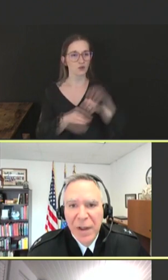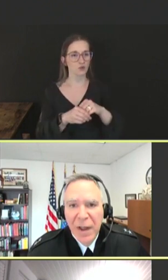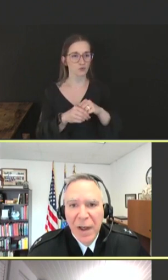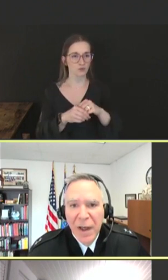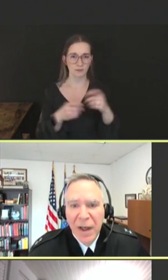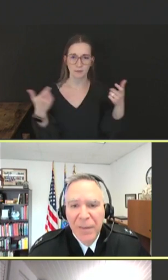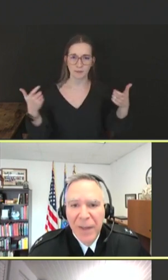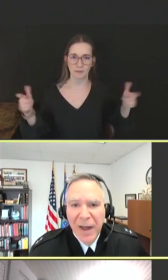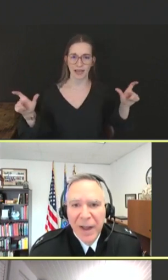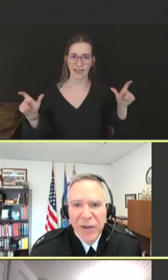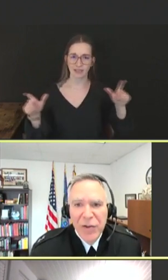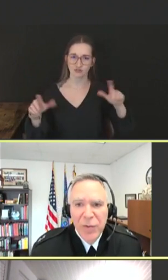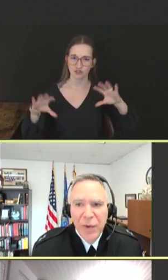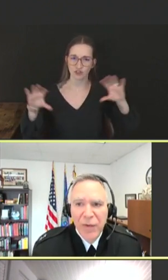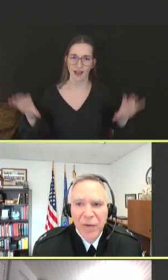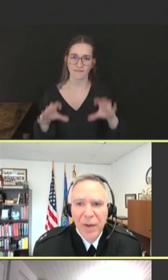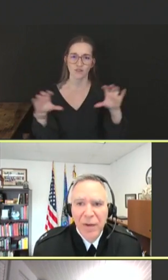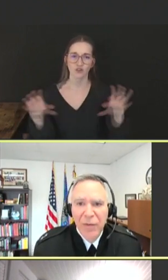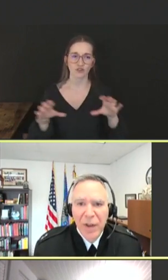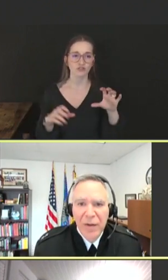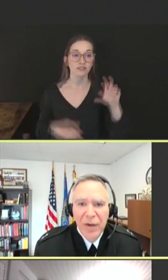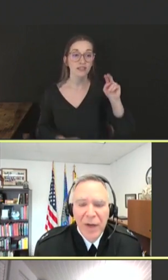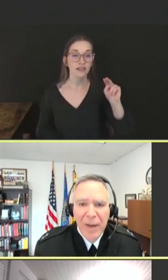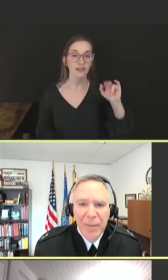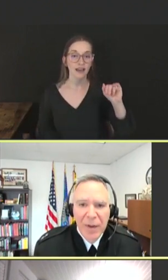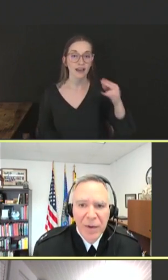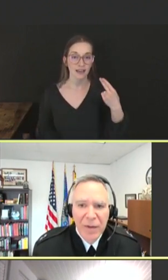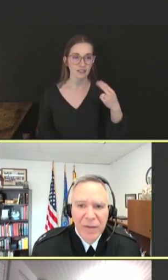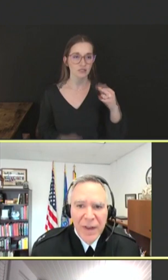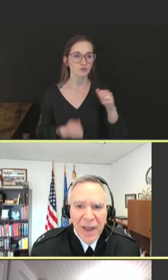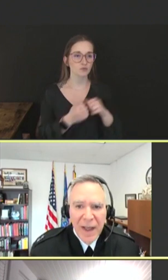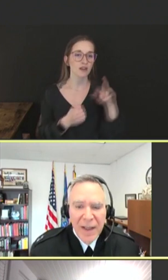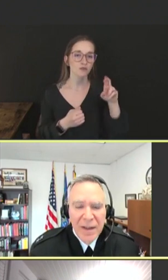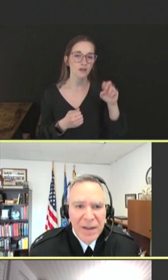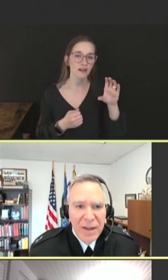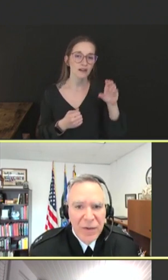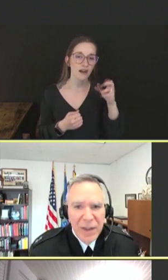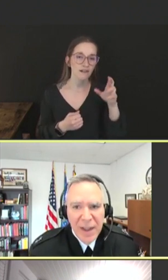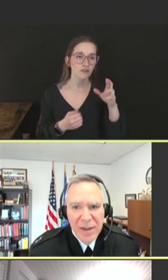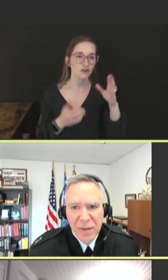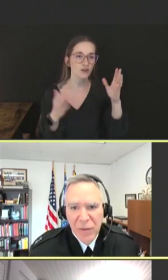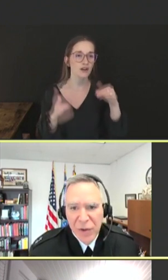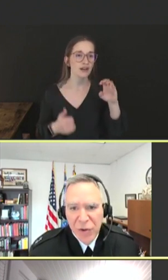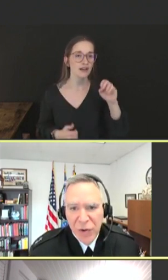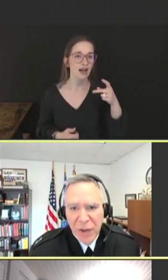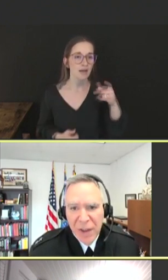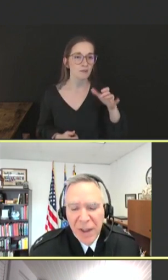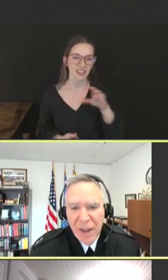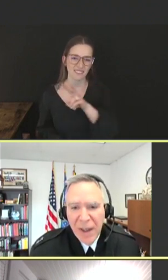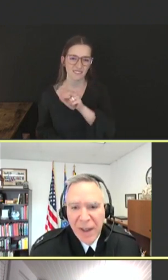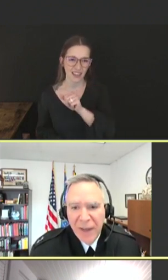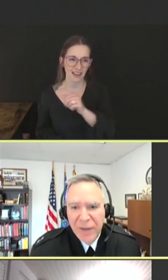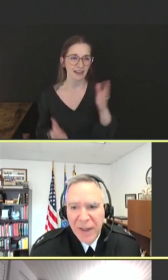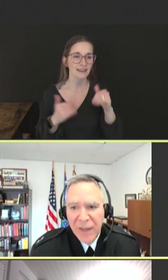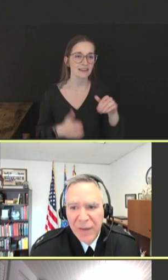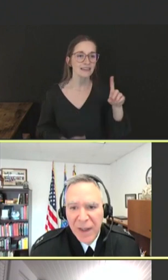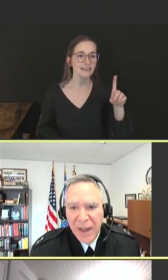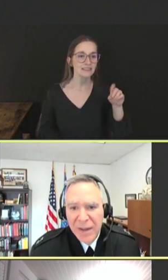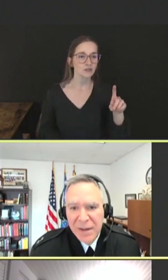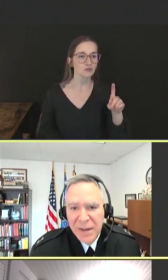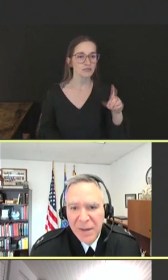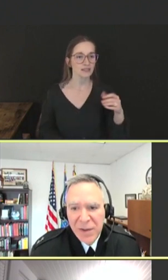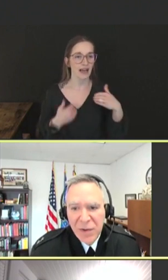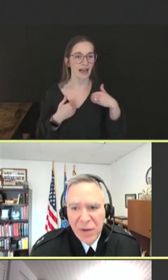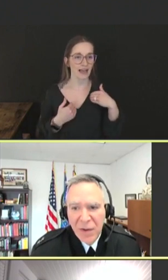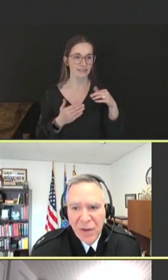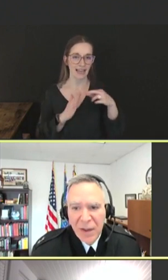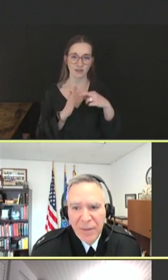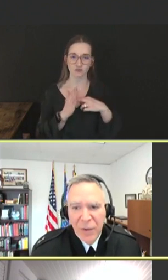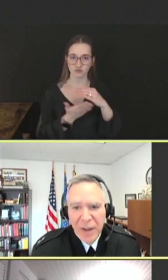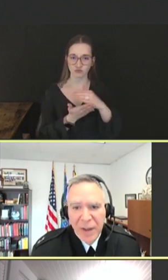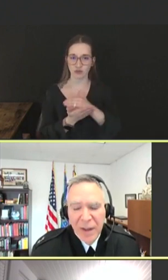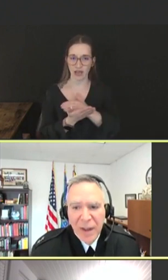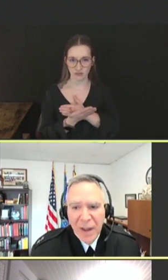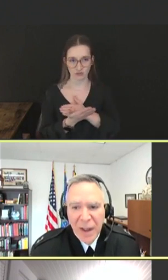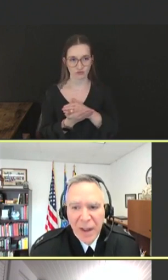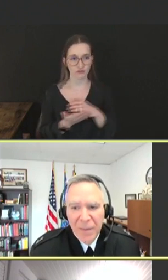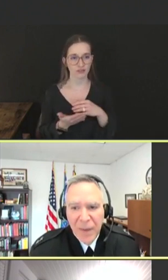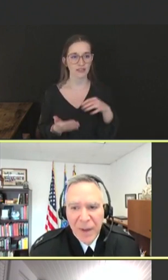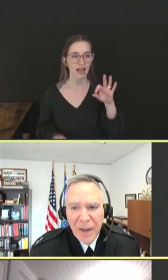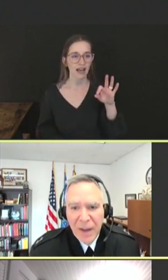NIH is with recover epic with the VA. The DOD has a registry. FDA, VA, and CMS are collaborating in